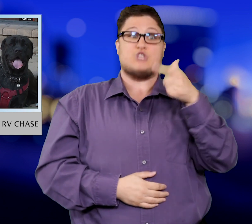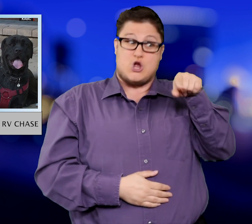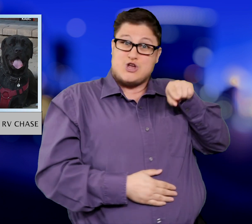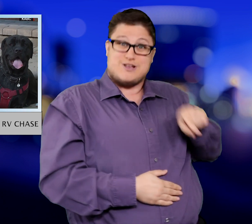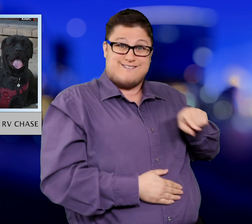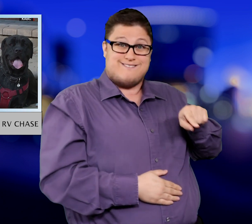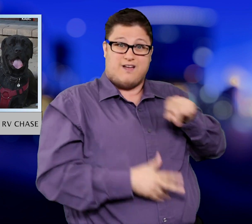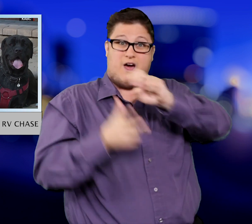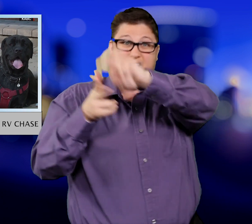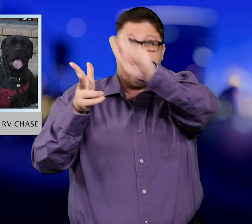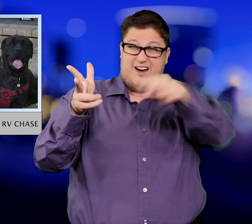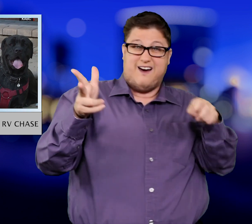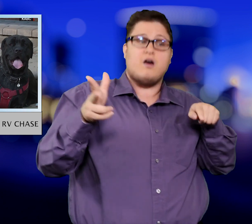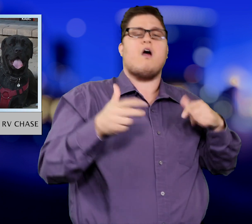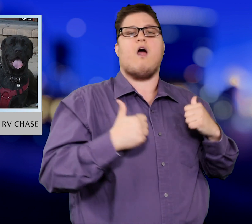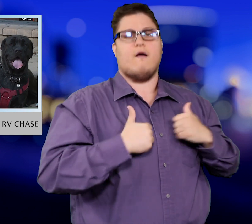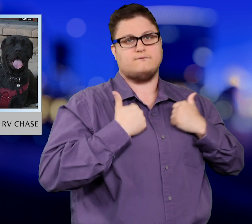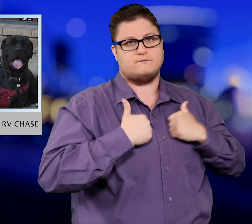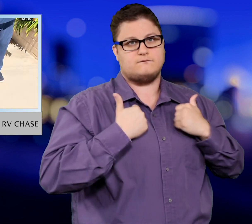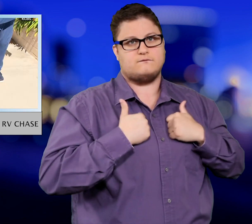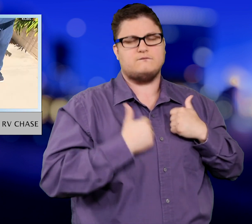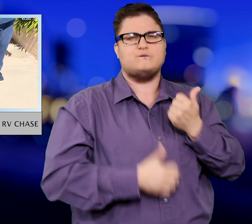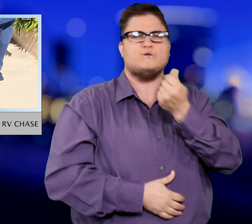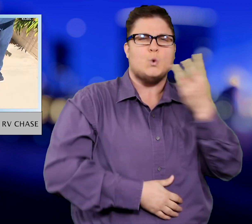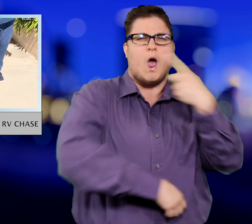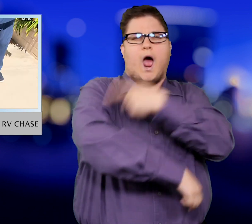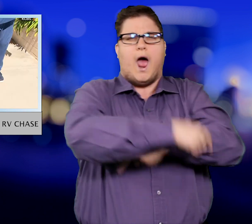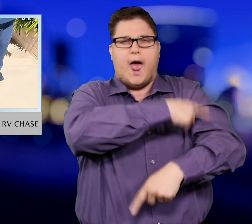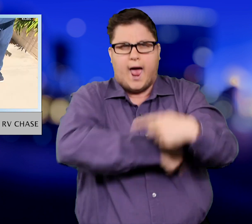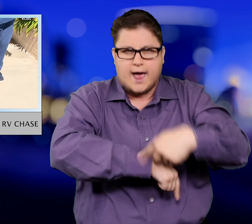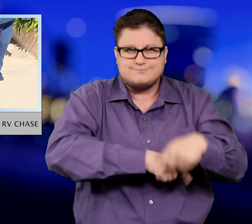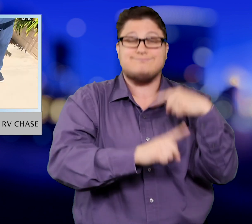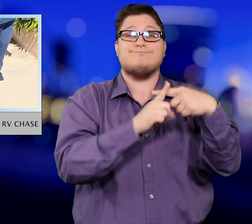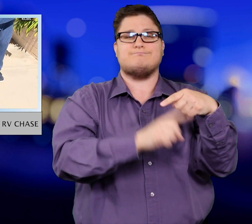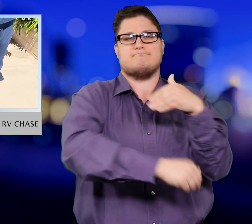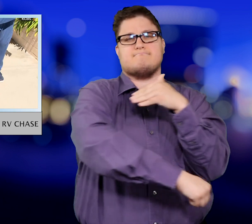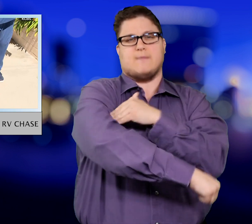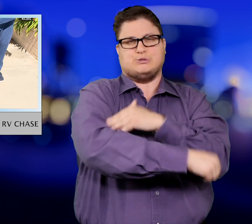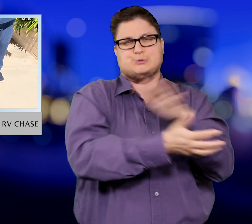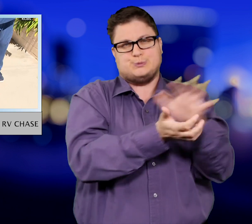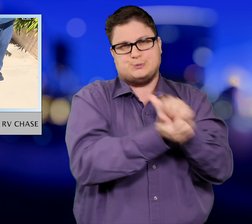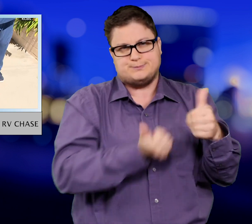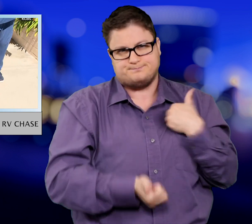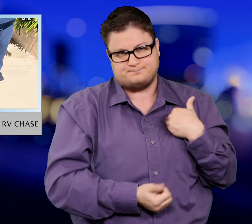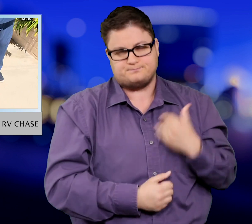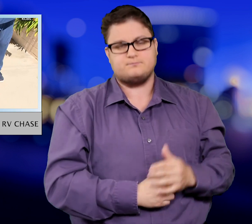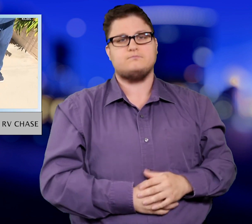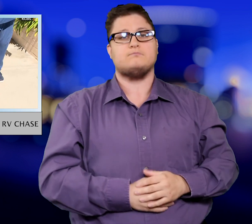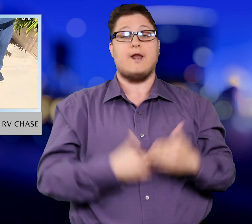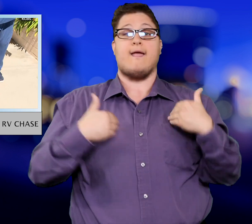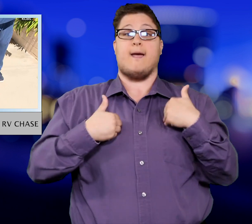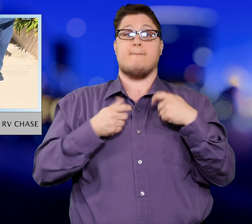The dog that fell onto the highway is alive with a few lacerations and soft tissue damage.